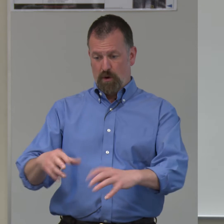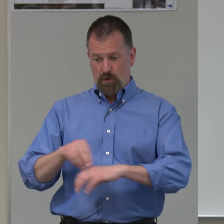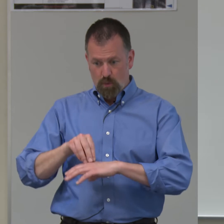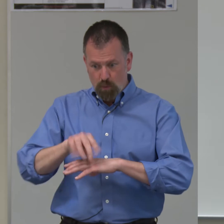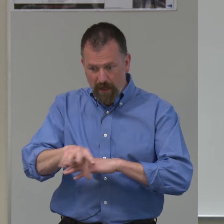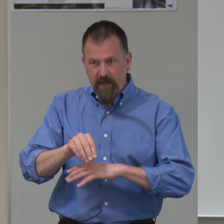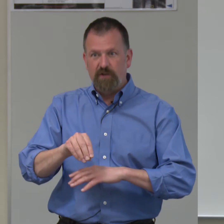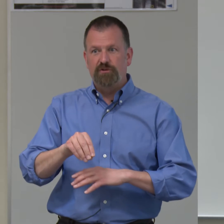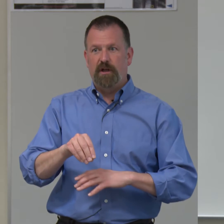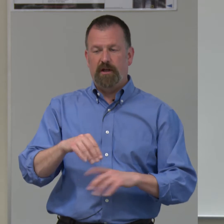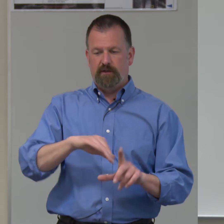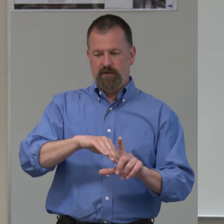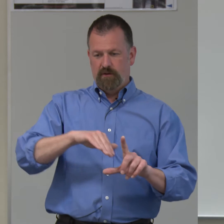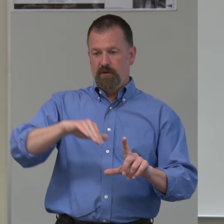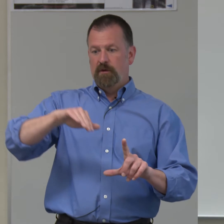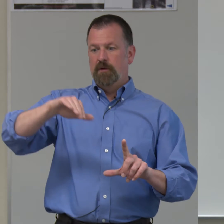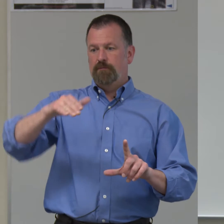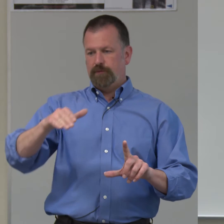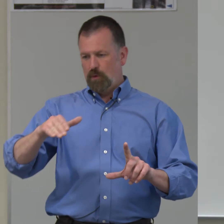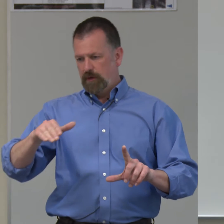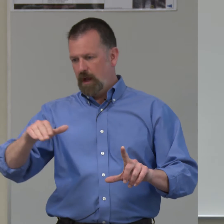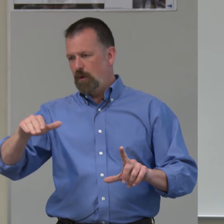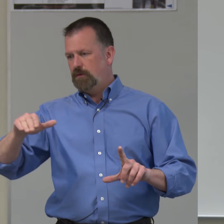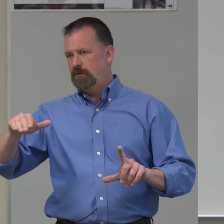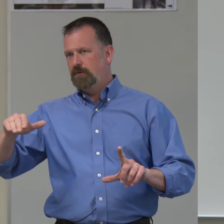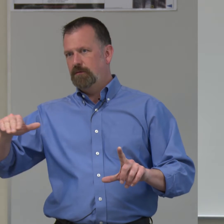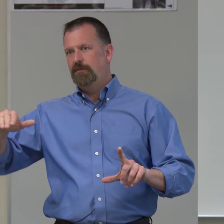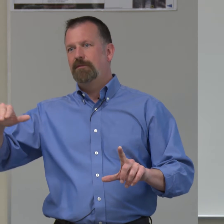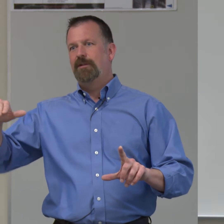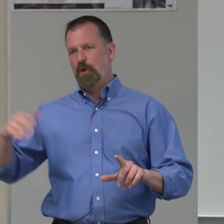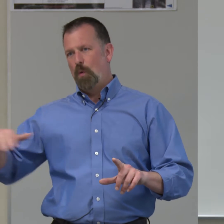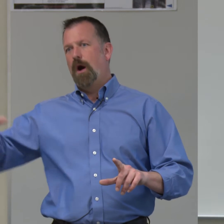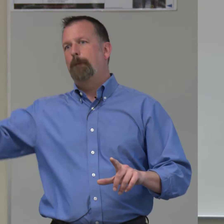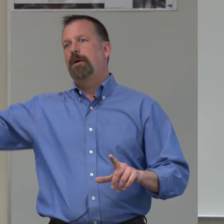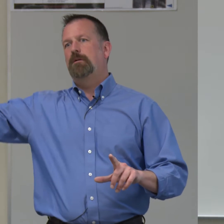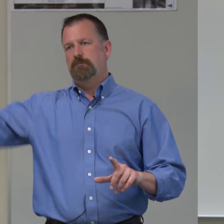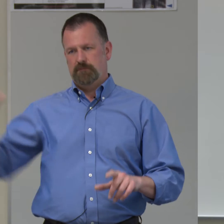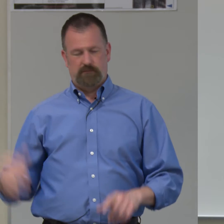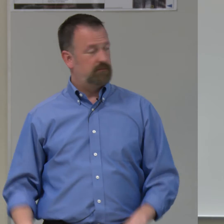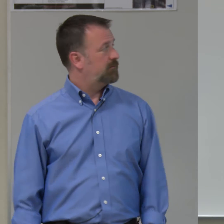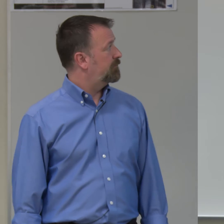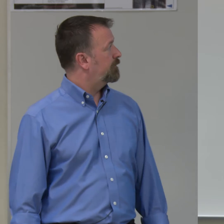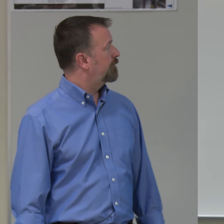Just like we saw in the other slide, they go down. They again will come up over time,